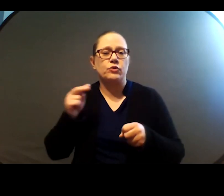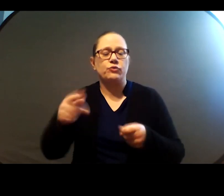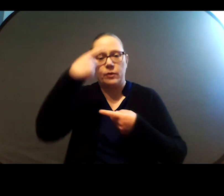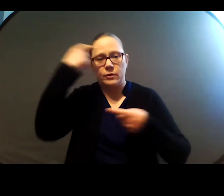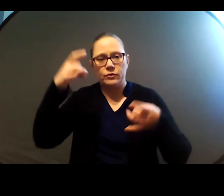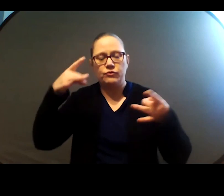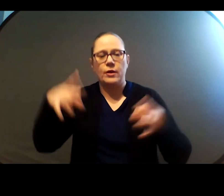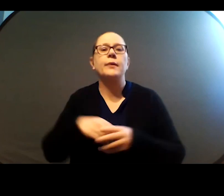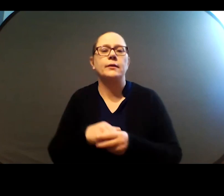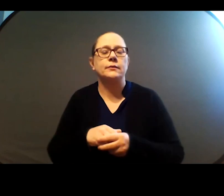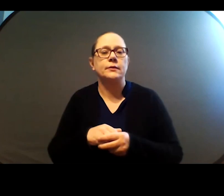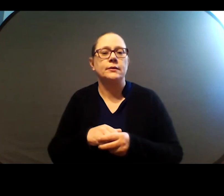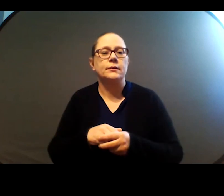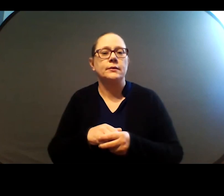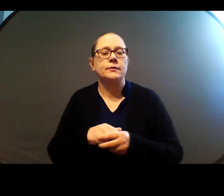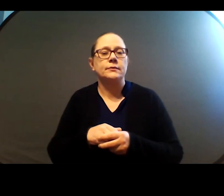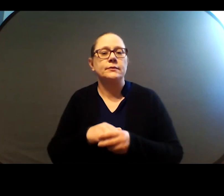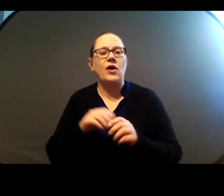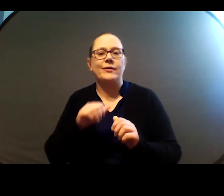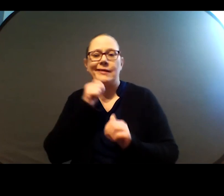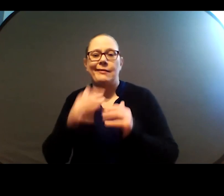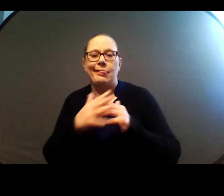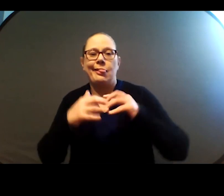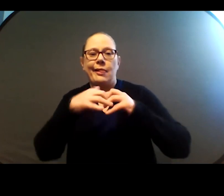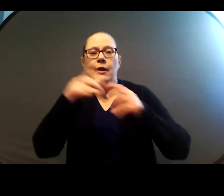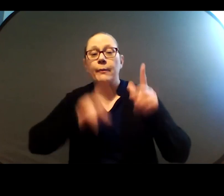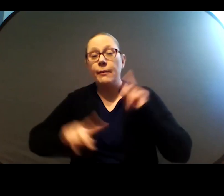allies really want to have some tools on how they can address this. Any ideas Don?